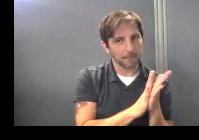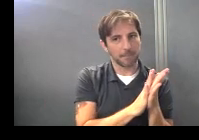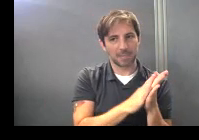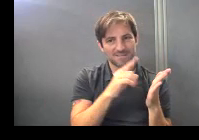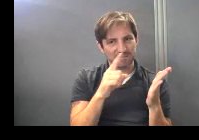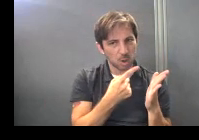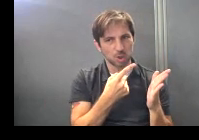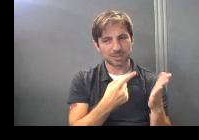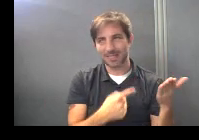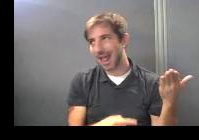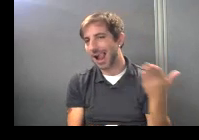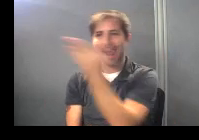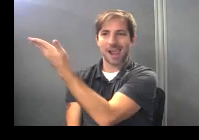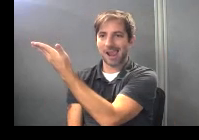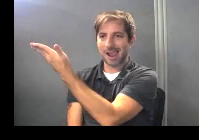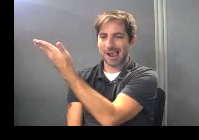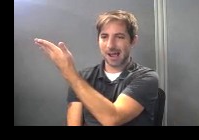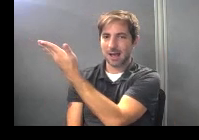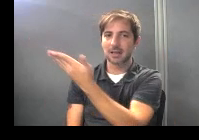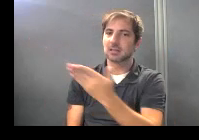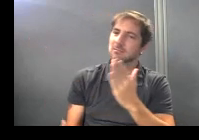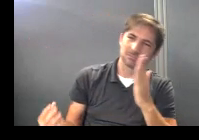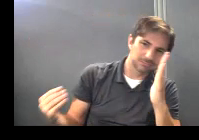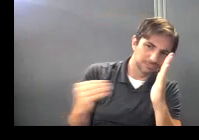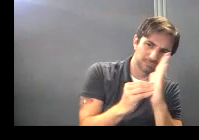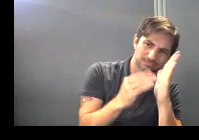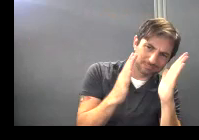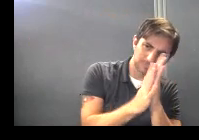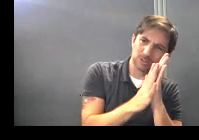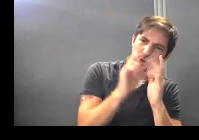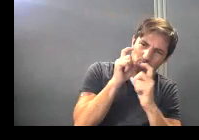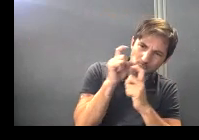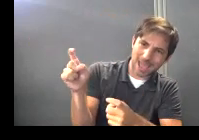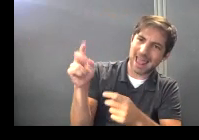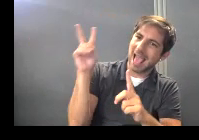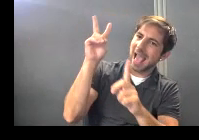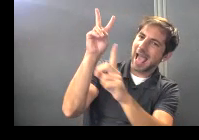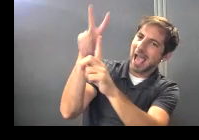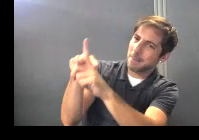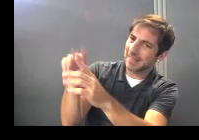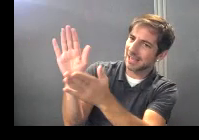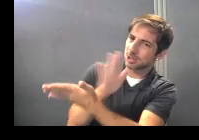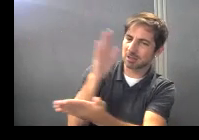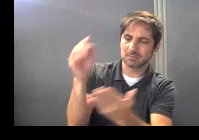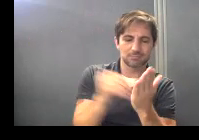OR YOU MAY NOT HAVE IT IN YOUR BUDGET. PUT IT IN YOUR BUDGET. PUT IT IN THE GRANT APPLICATION. PRIVATE SCHOOLS OUT THE VENDORS AHEAD OF TIME